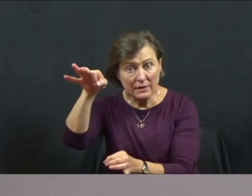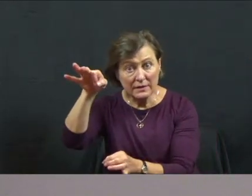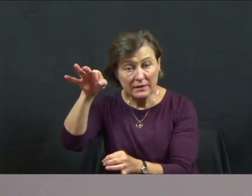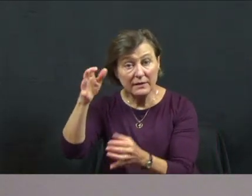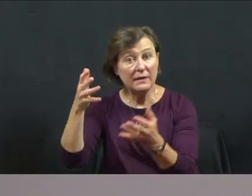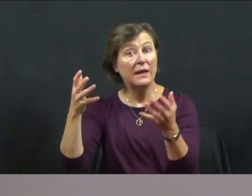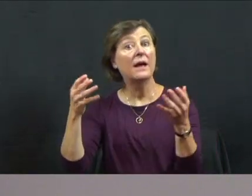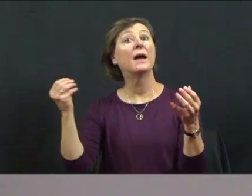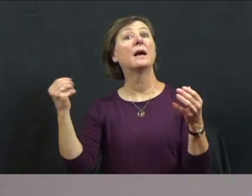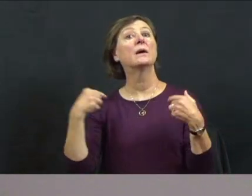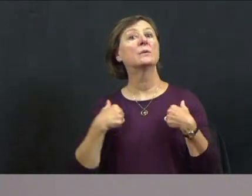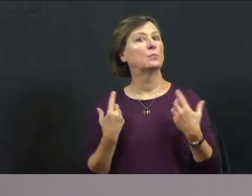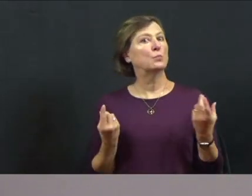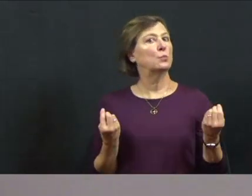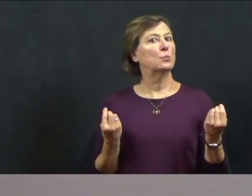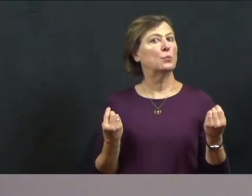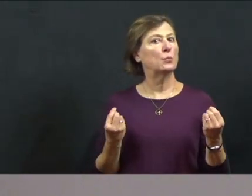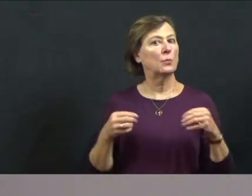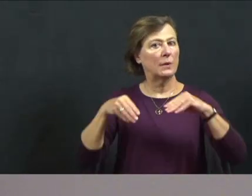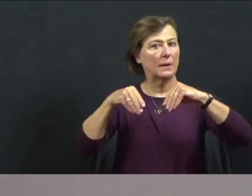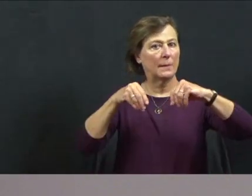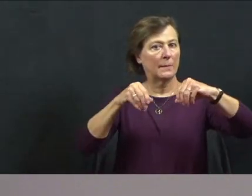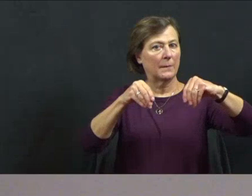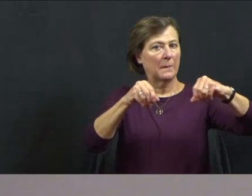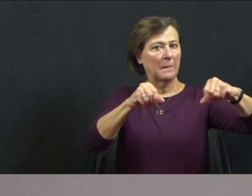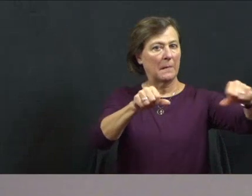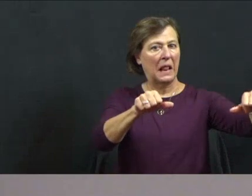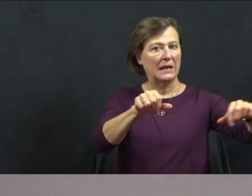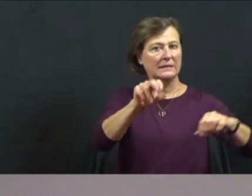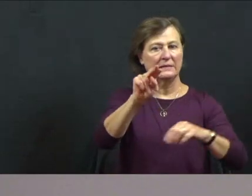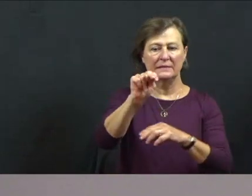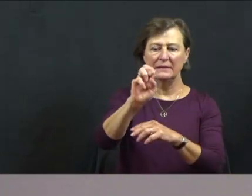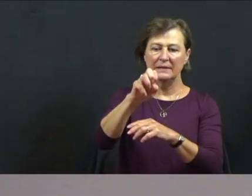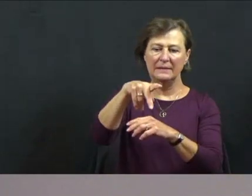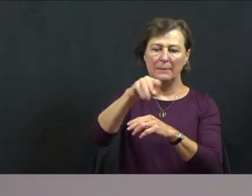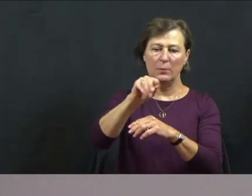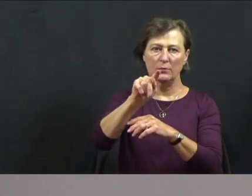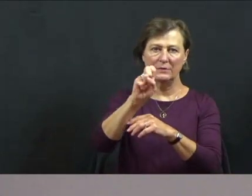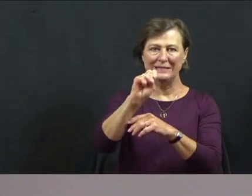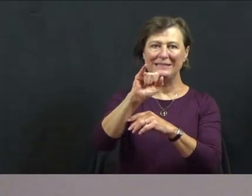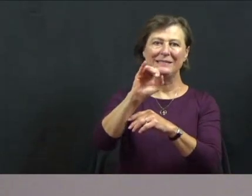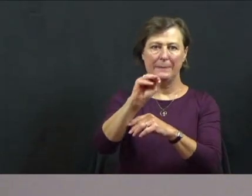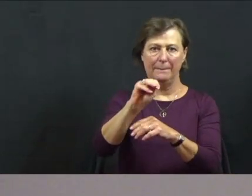the seeds of despotism, at our own doors.